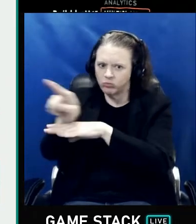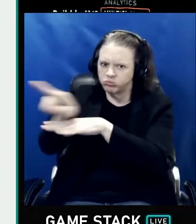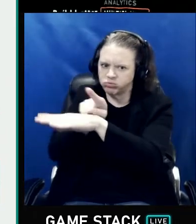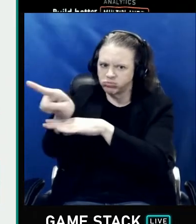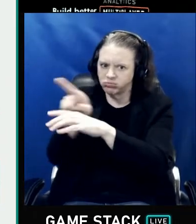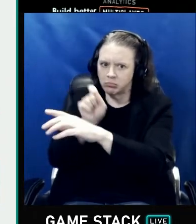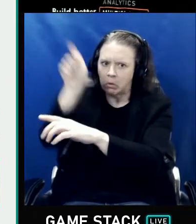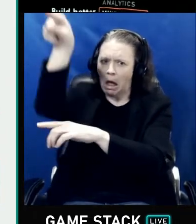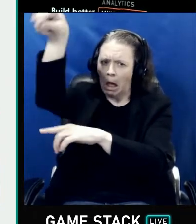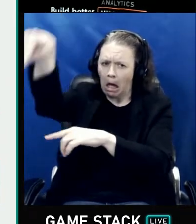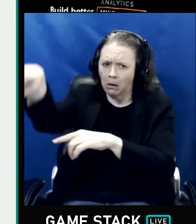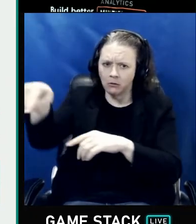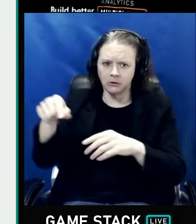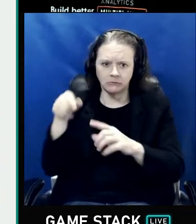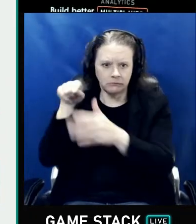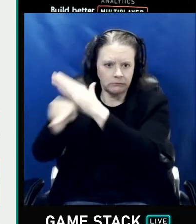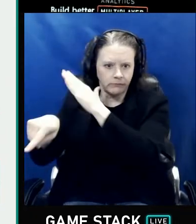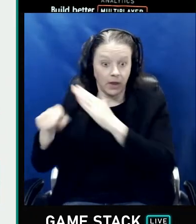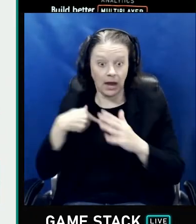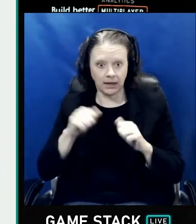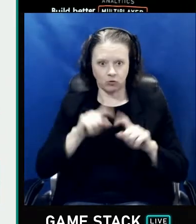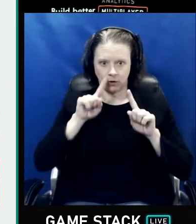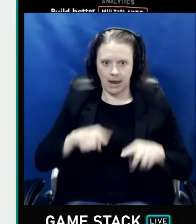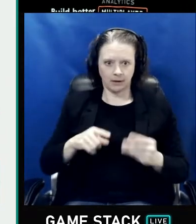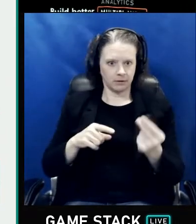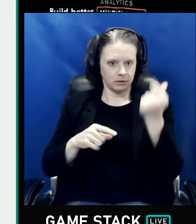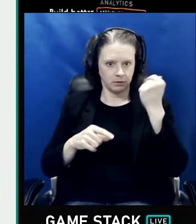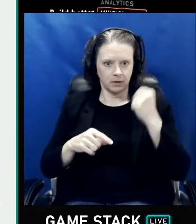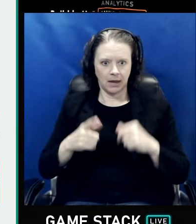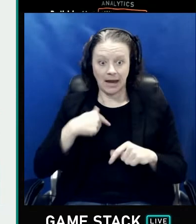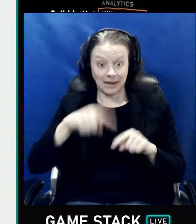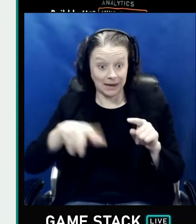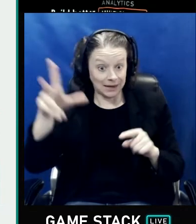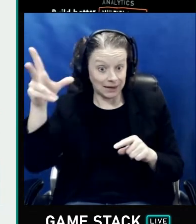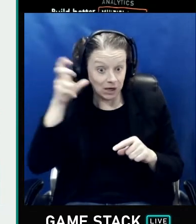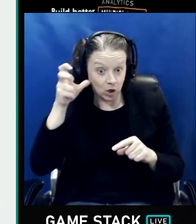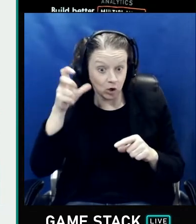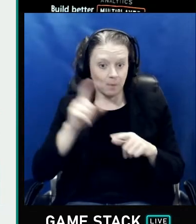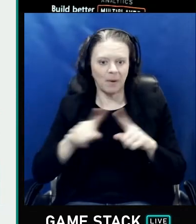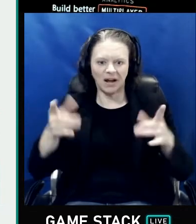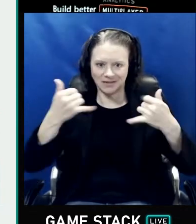So even though I can't hear them, I can still react and play with this group of people.